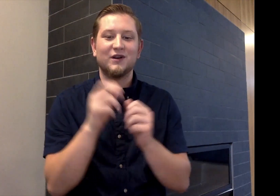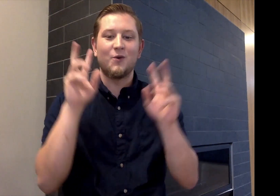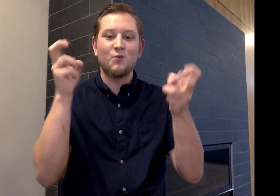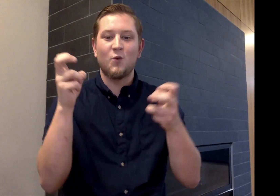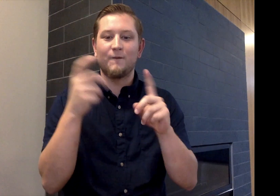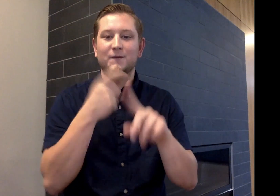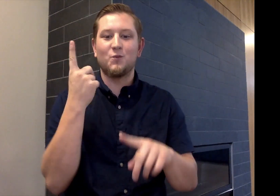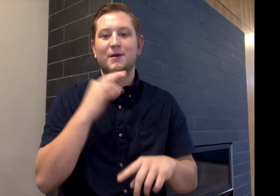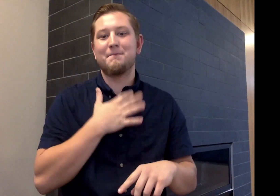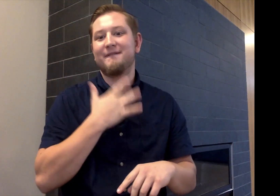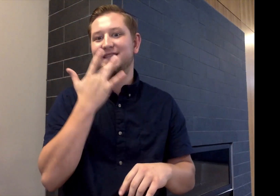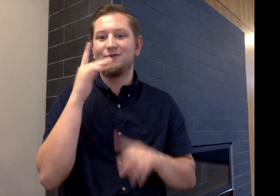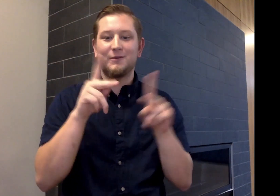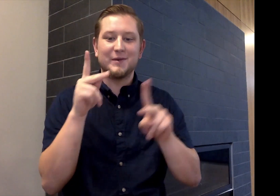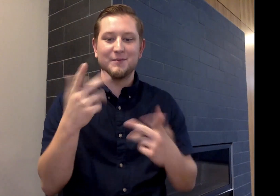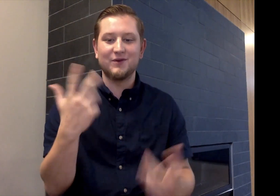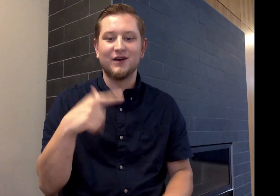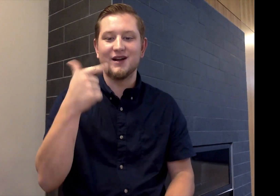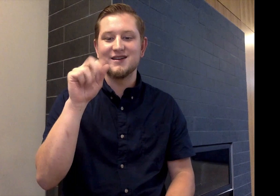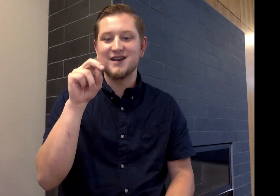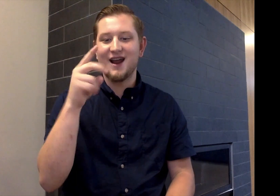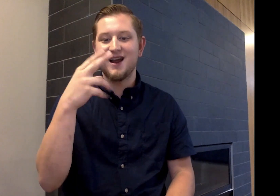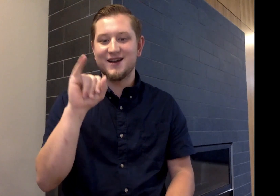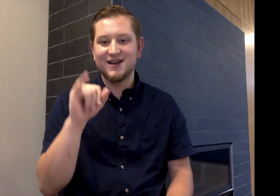I'd like to close with a quote of one of my favorite people, Gandhi.